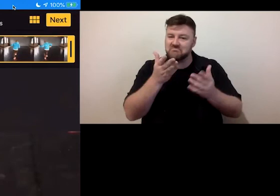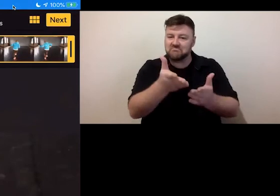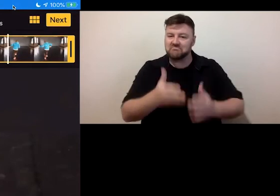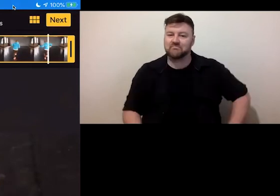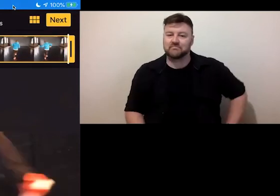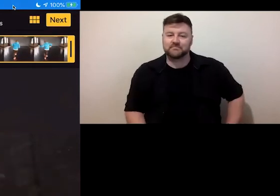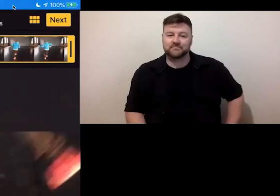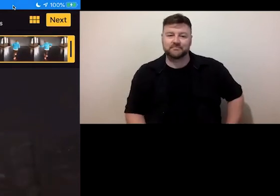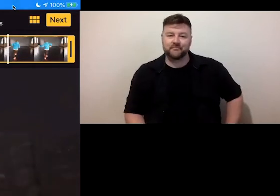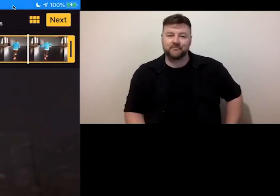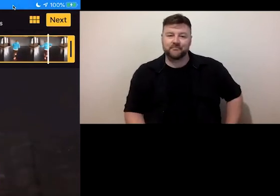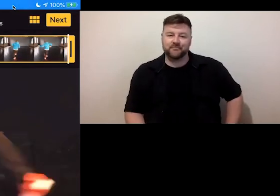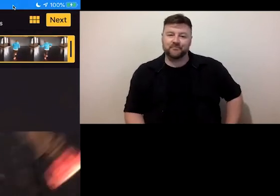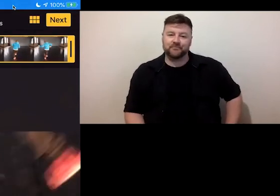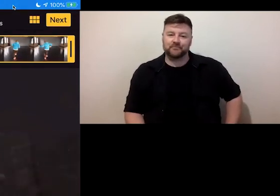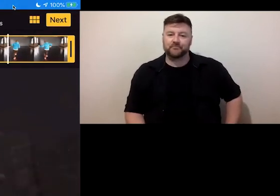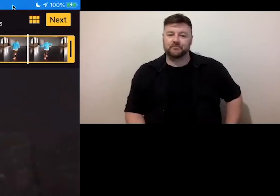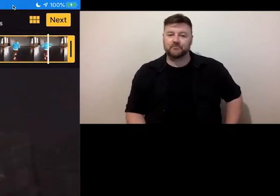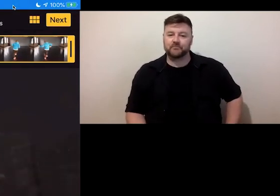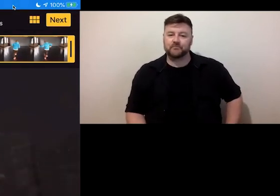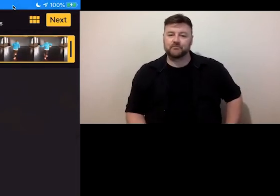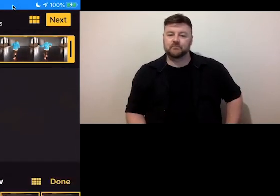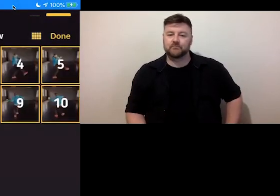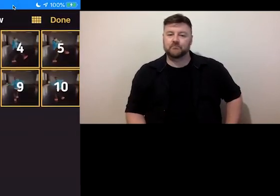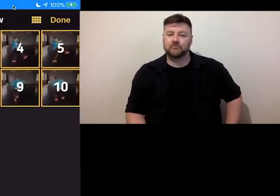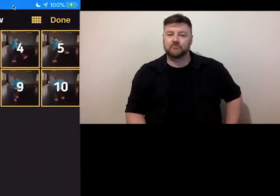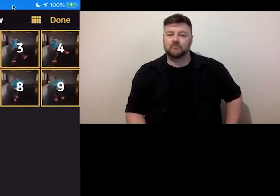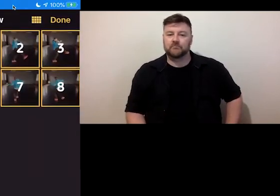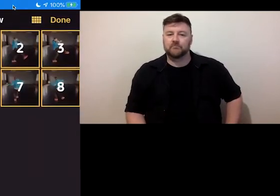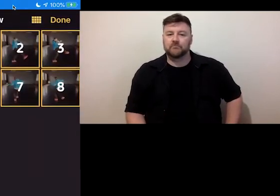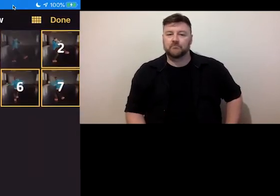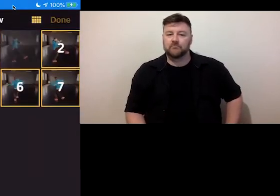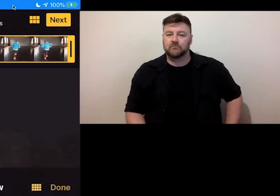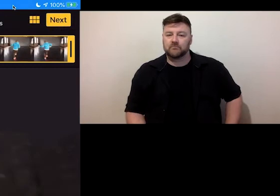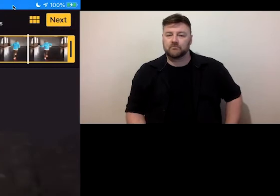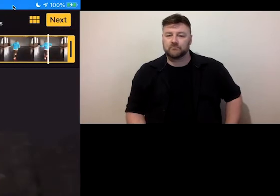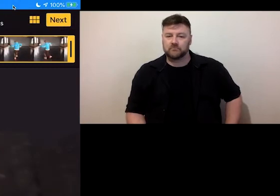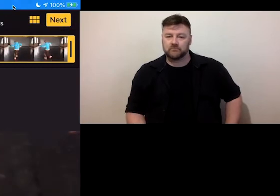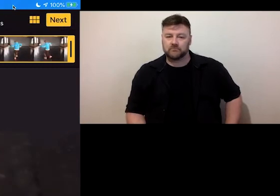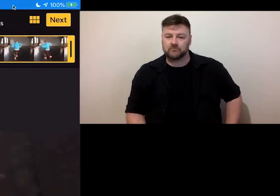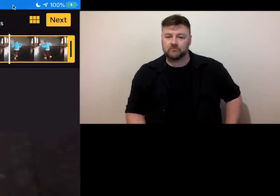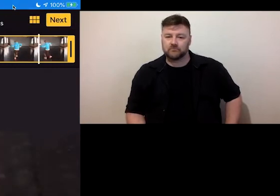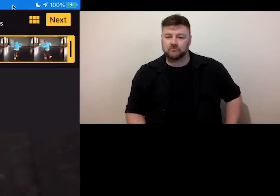But there's a frame there that I don't like.